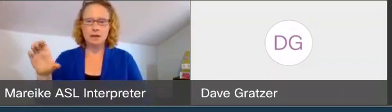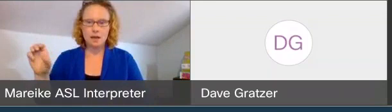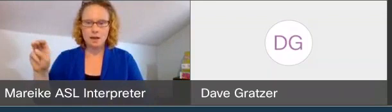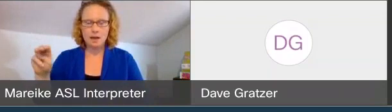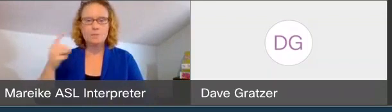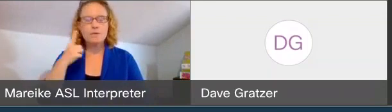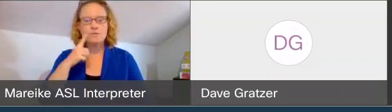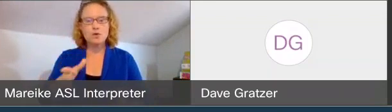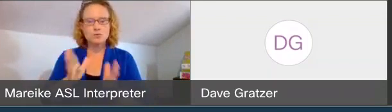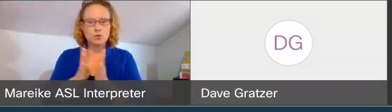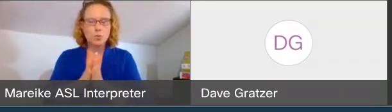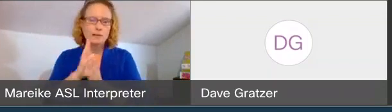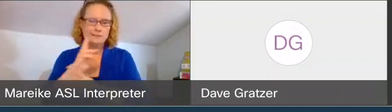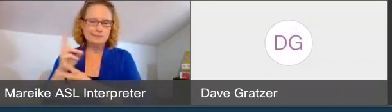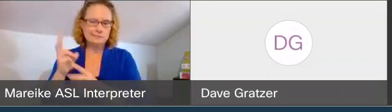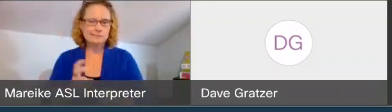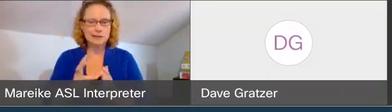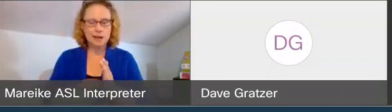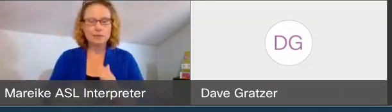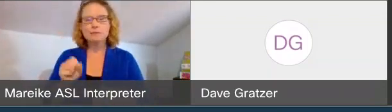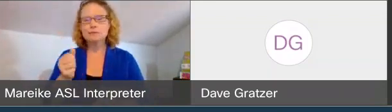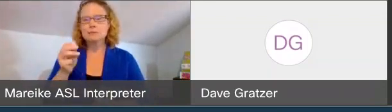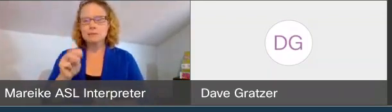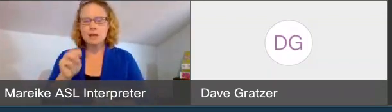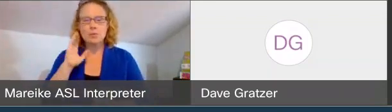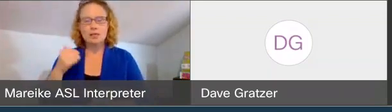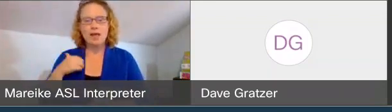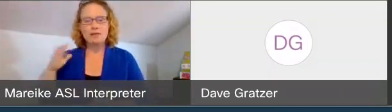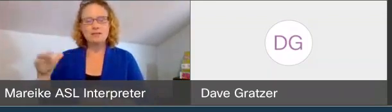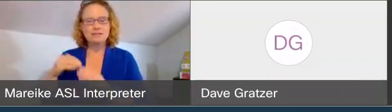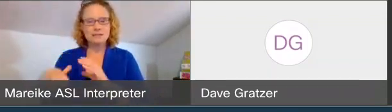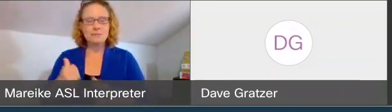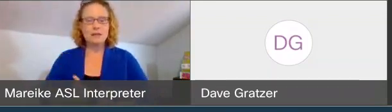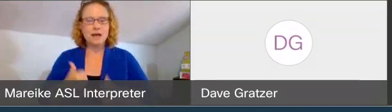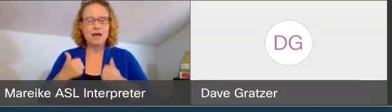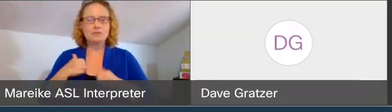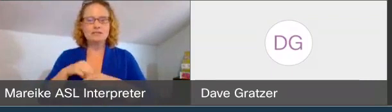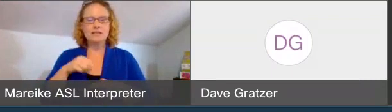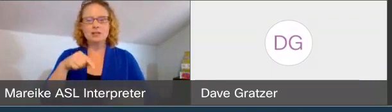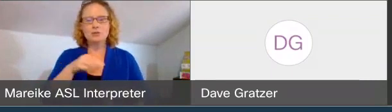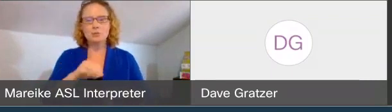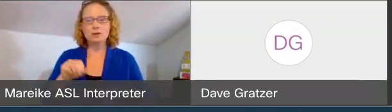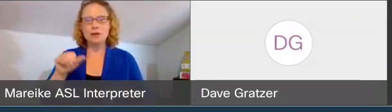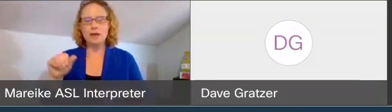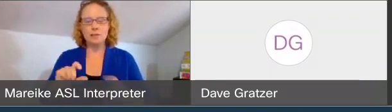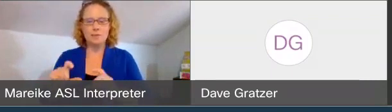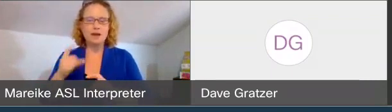a copy and Sam will have his email in the Q and A box for those views to copy it if you need to.